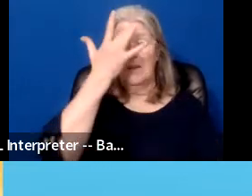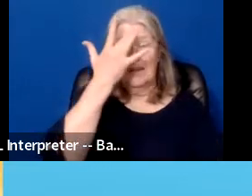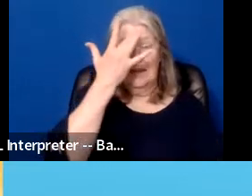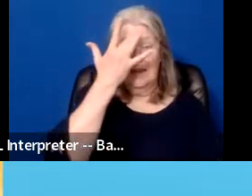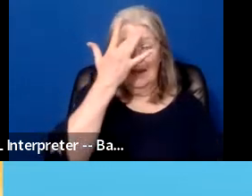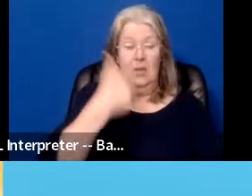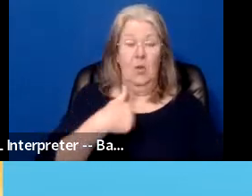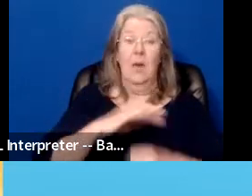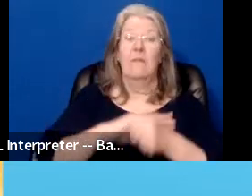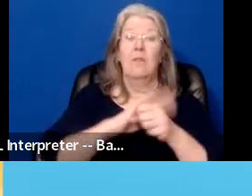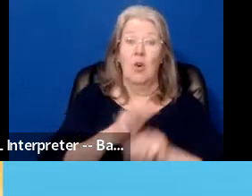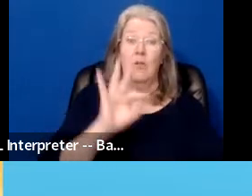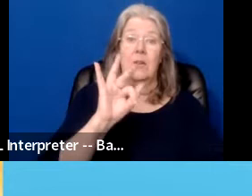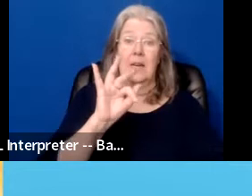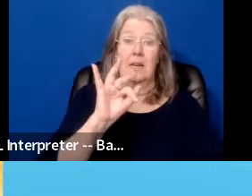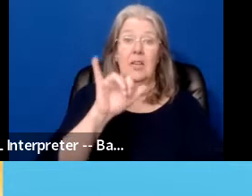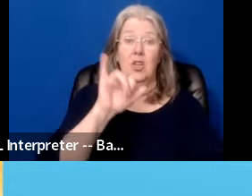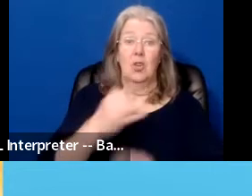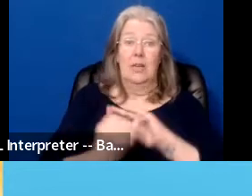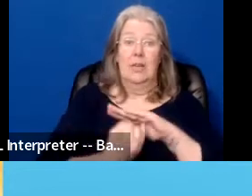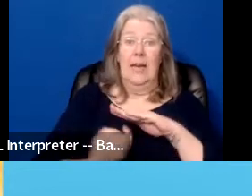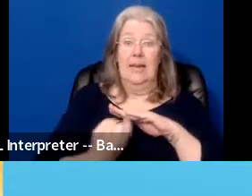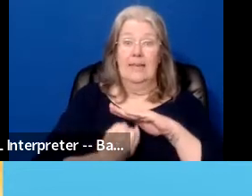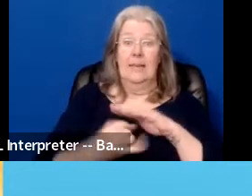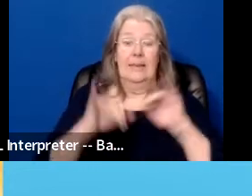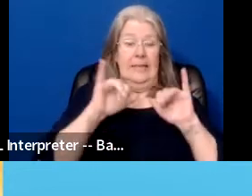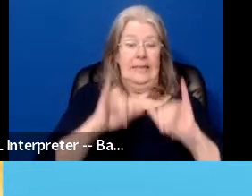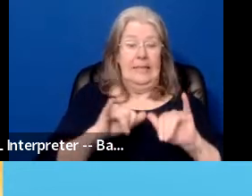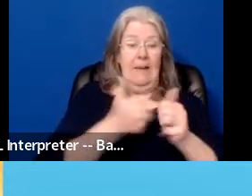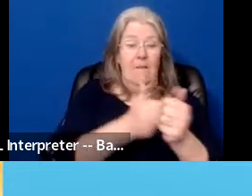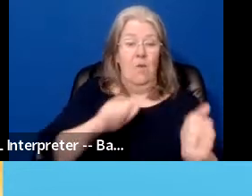you need to isolate and that means that you need to stay away from people,